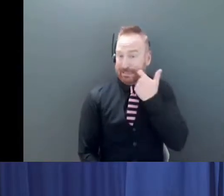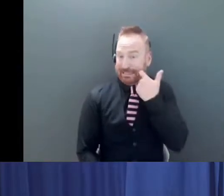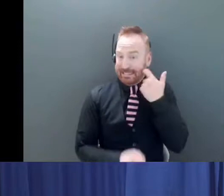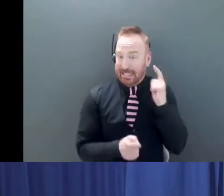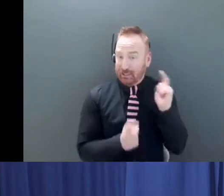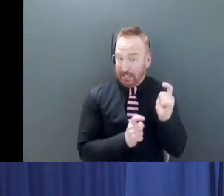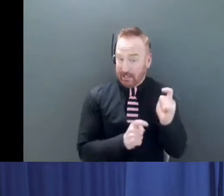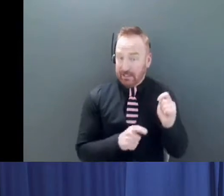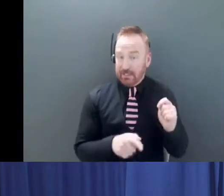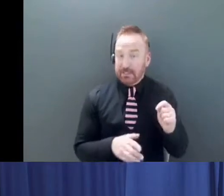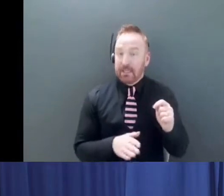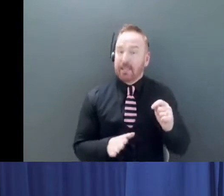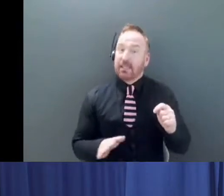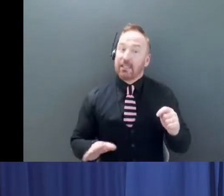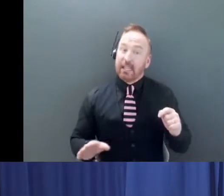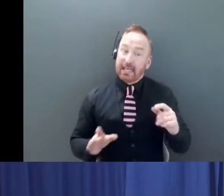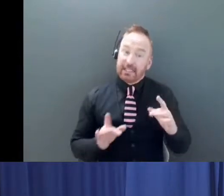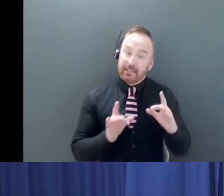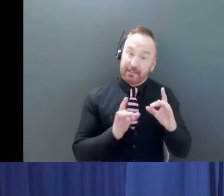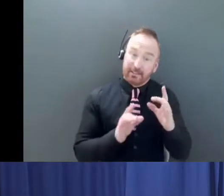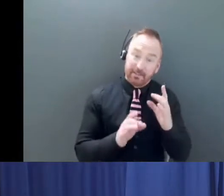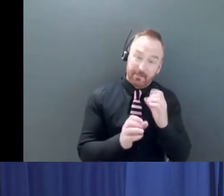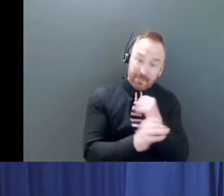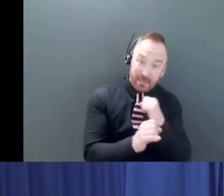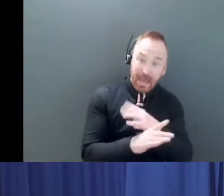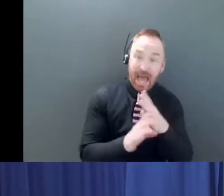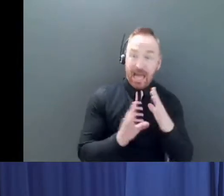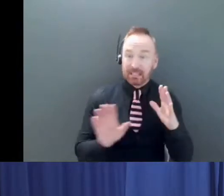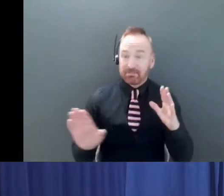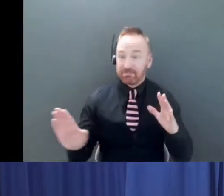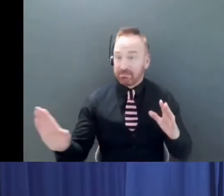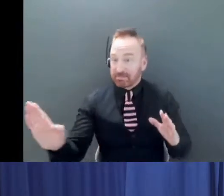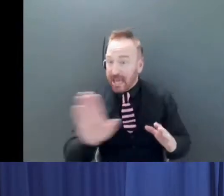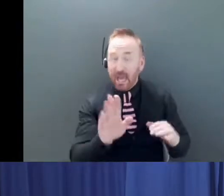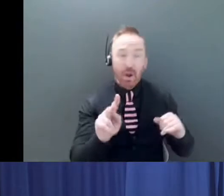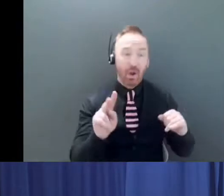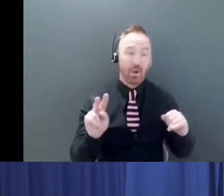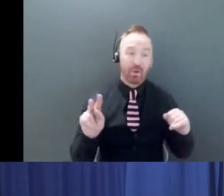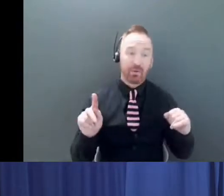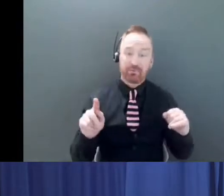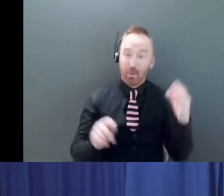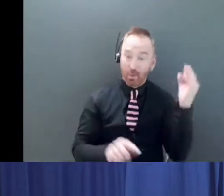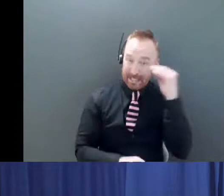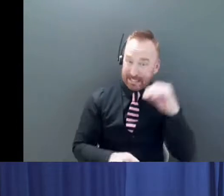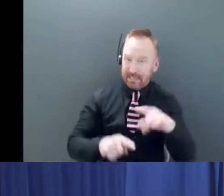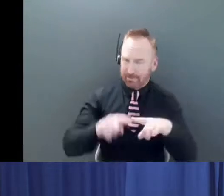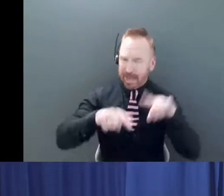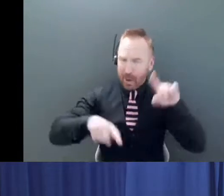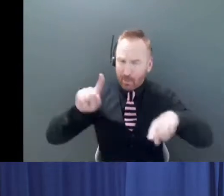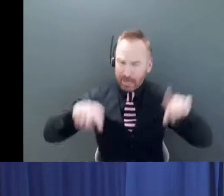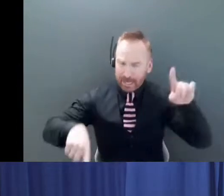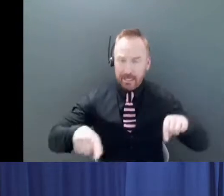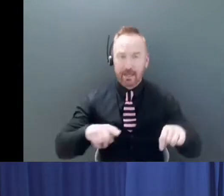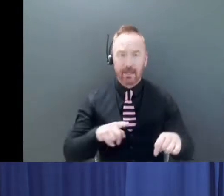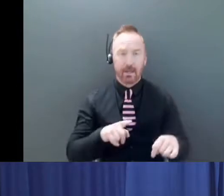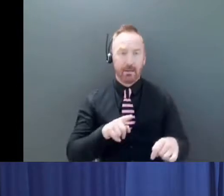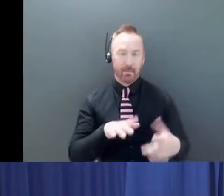get back to allowing more people to gather in the bars, the limited judgments that we are